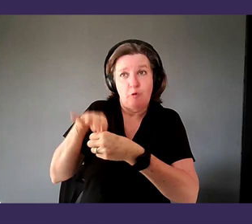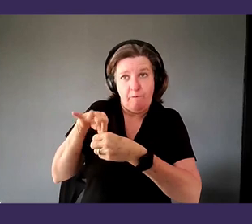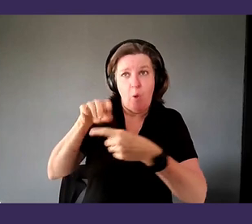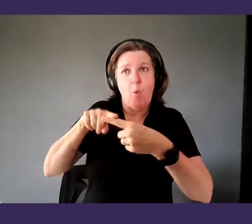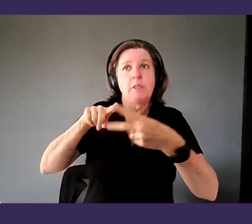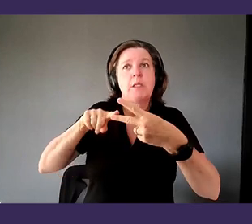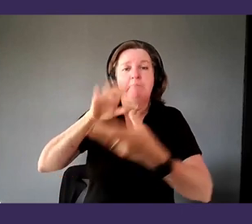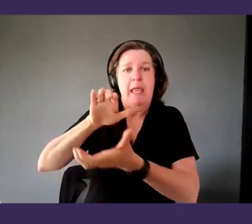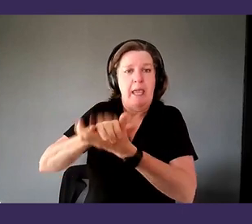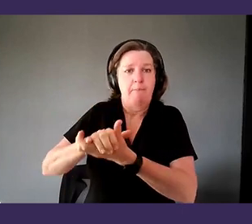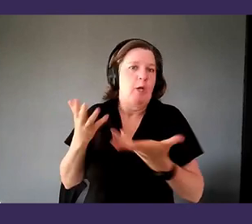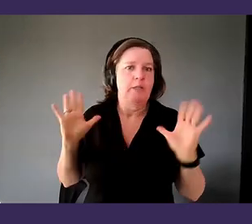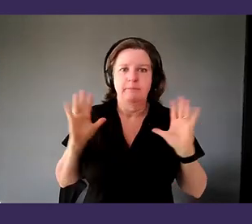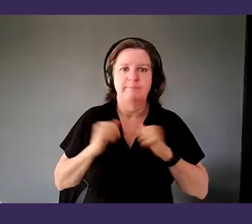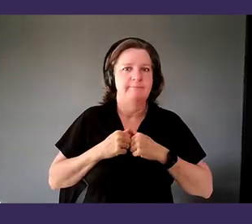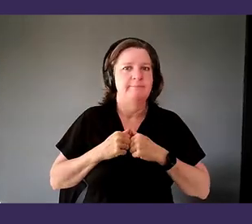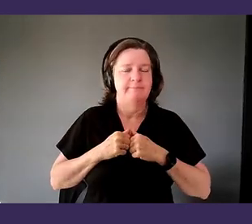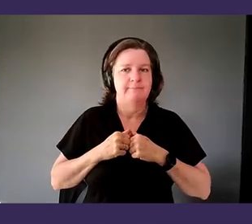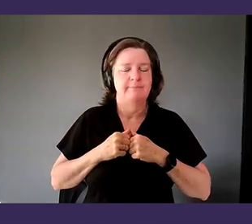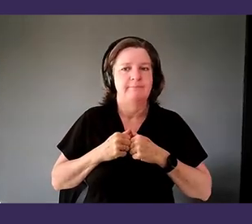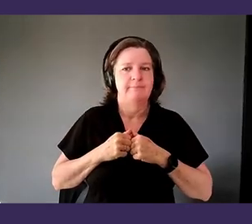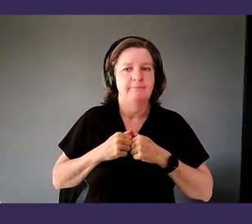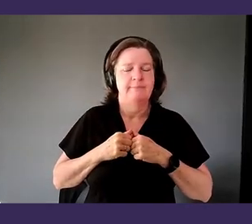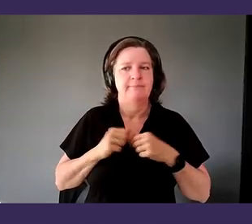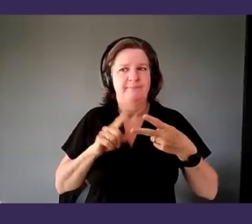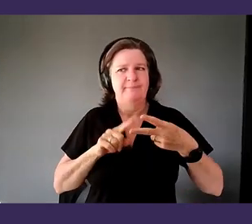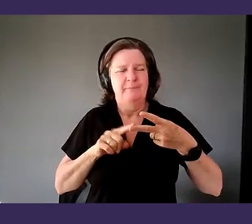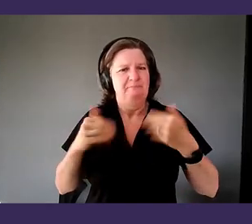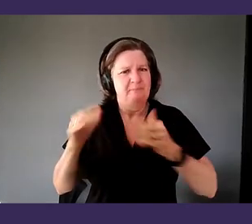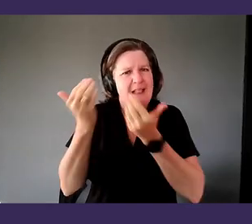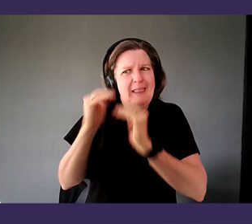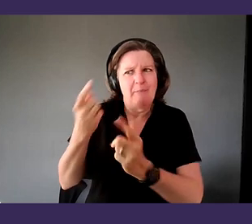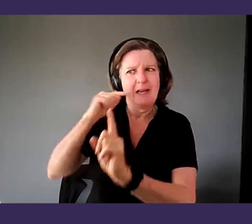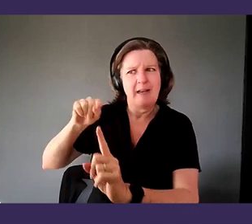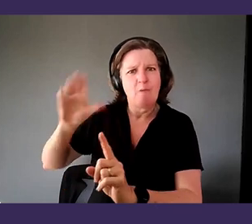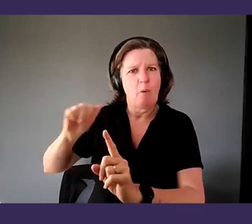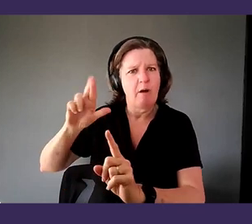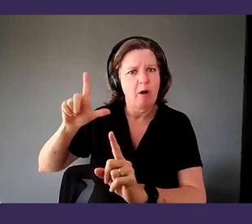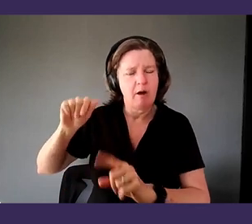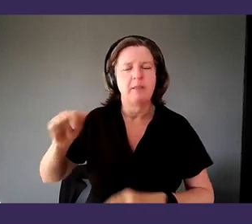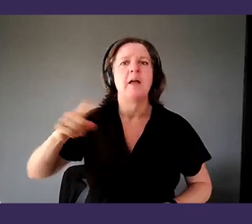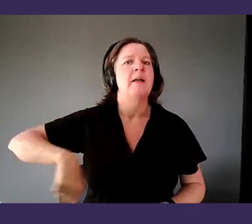That was, again, very limited to Karla. We didn't know about the future,